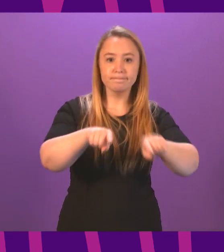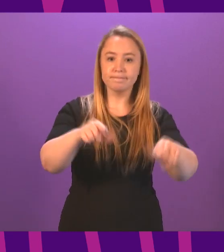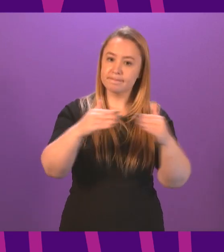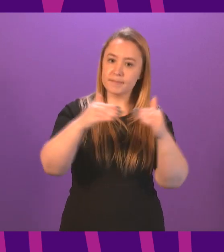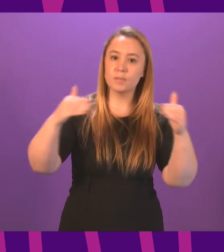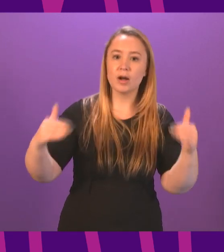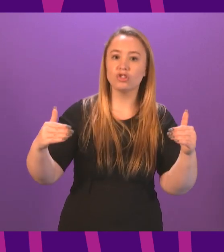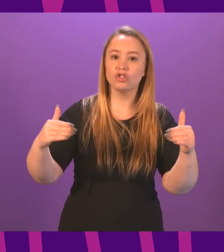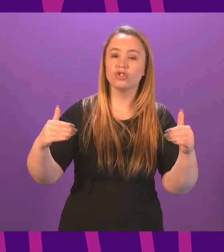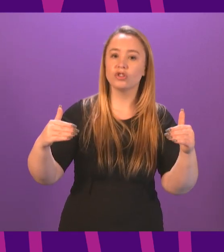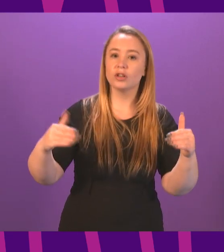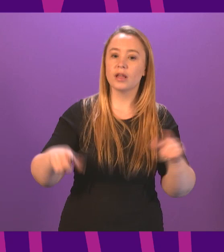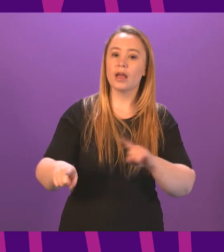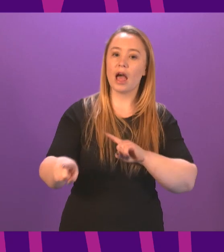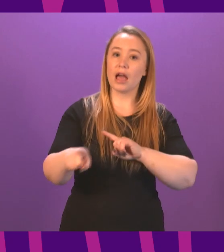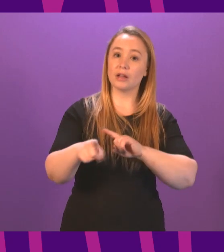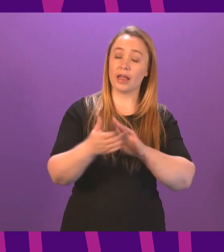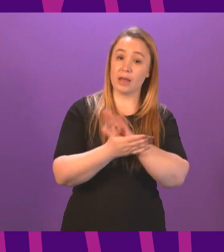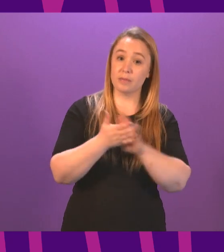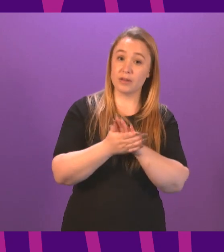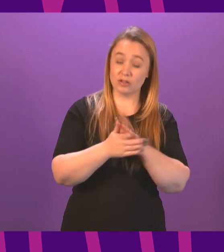the ability to come together a bit more at Christmas, we do not want to create issues—either